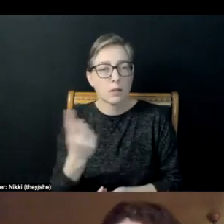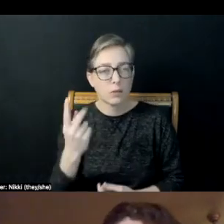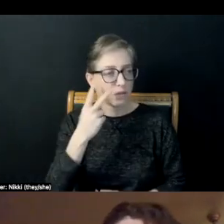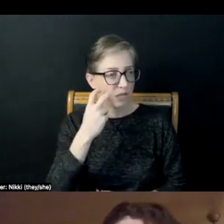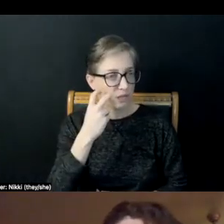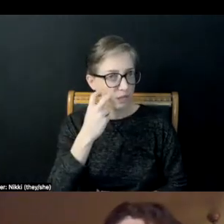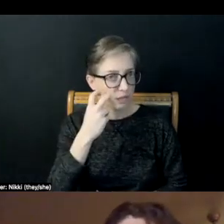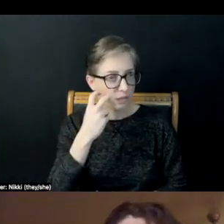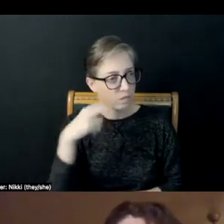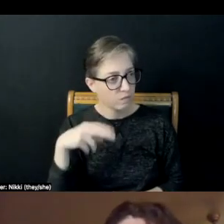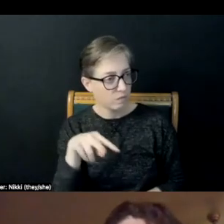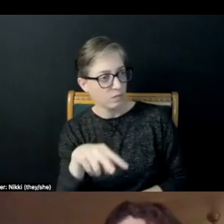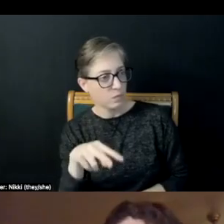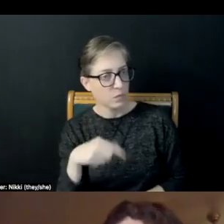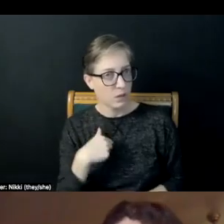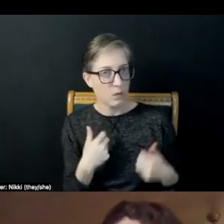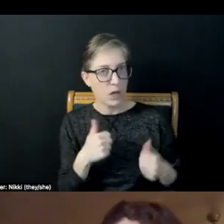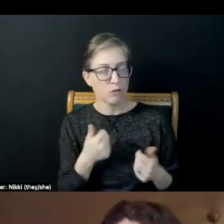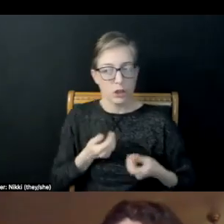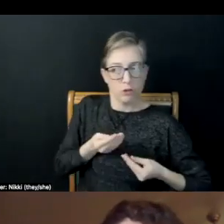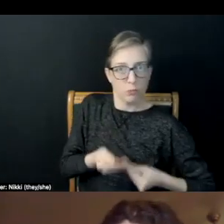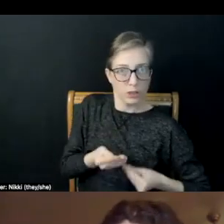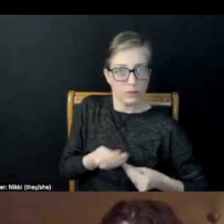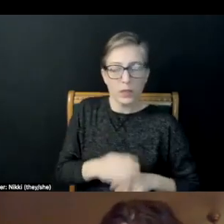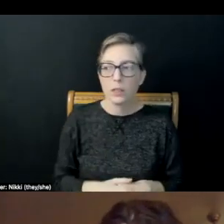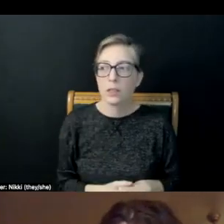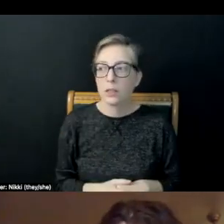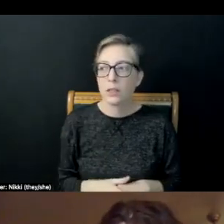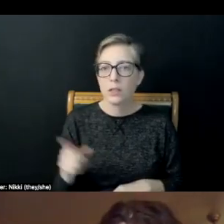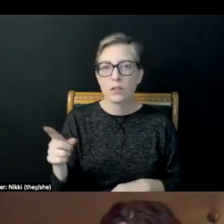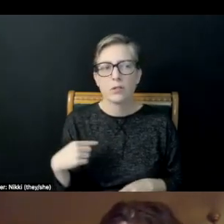Even though she also questioned if I could do paced feeding with a bottle.